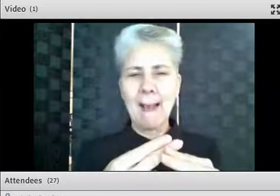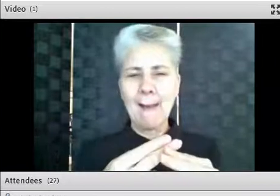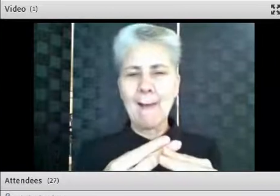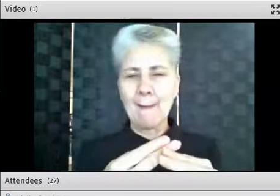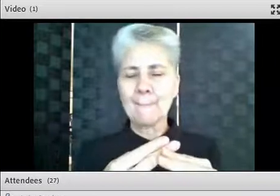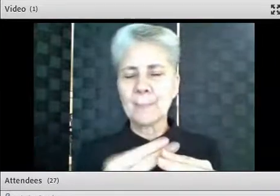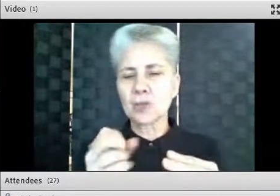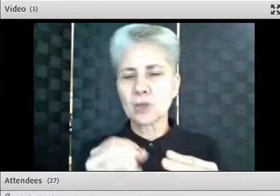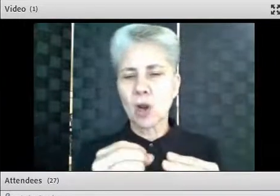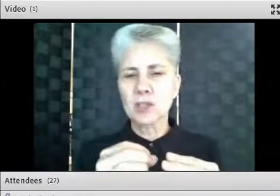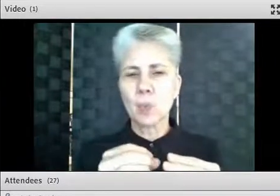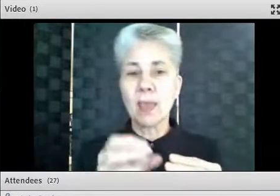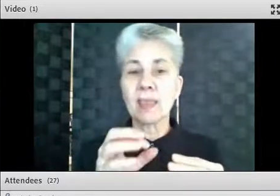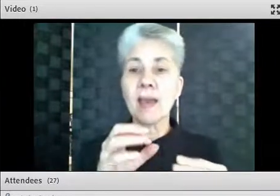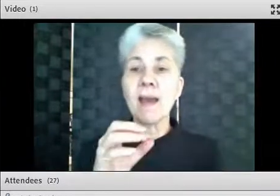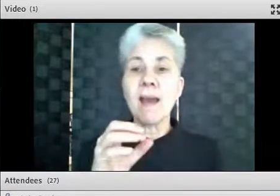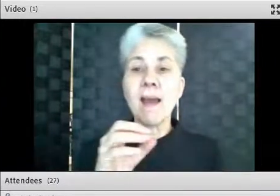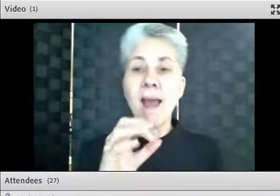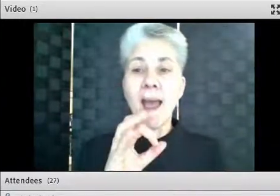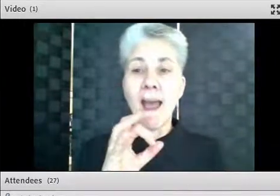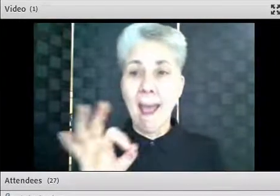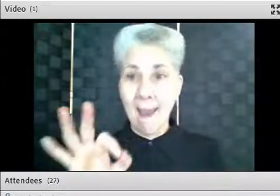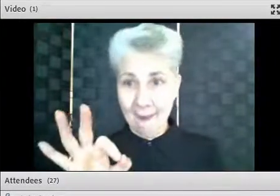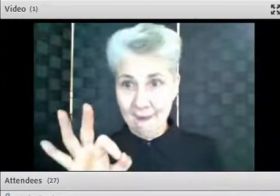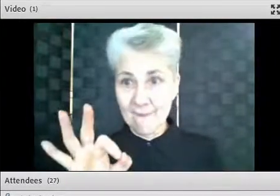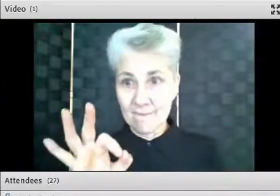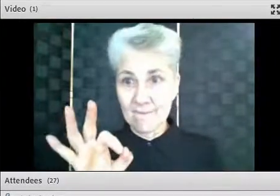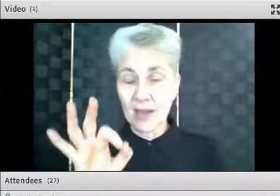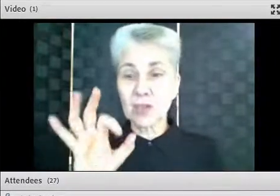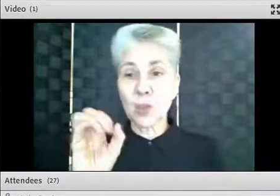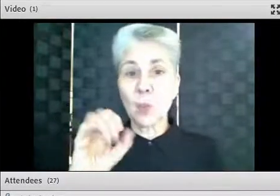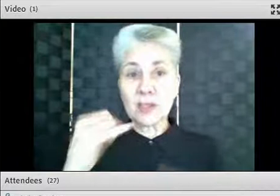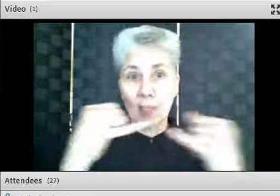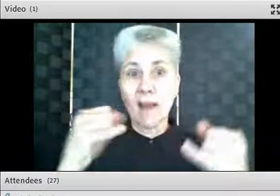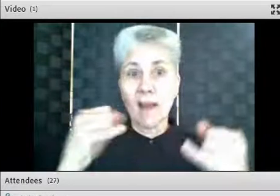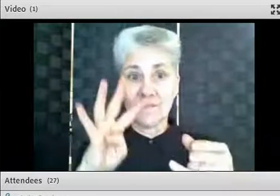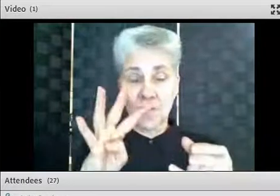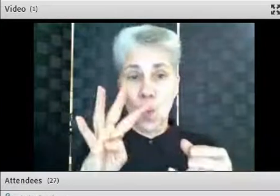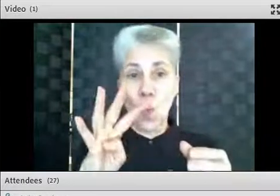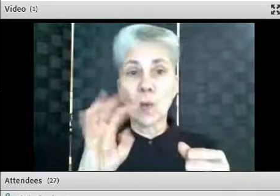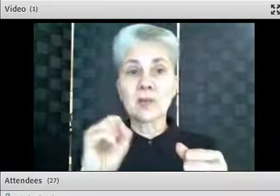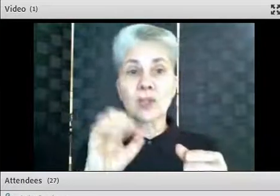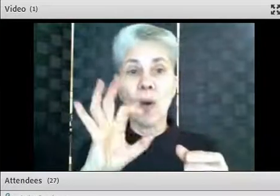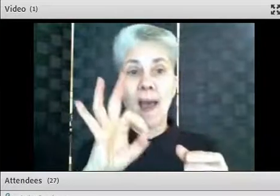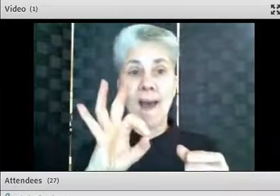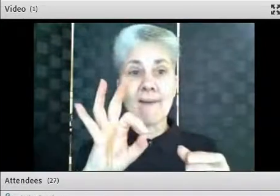so it starts with F, which is a consonant, so we'd start on line four, and so FA...